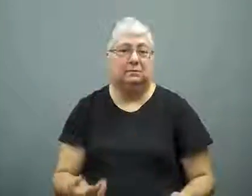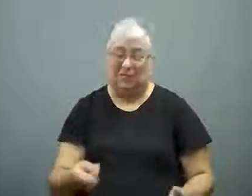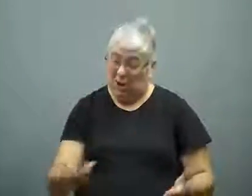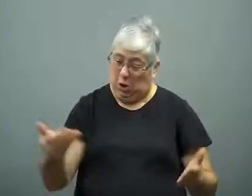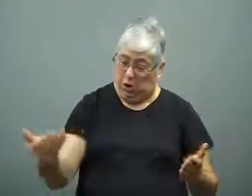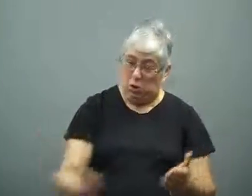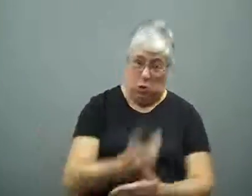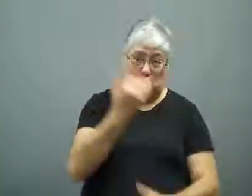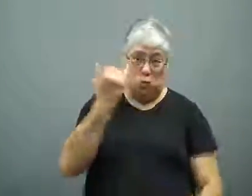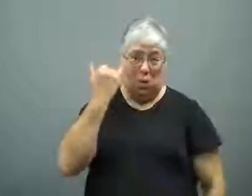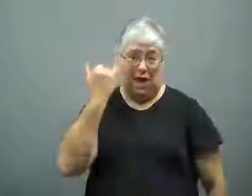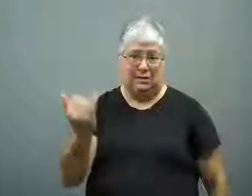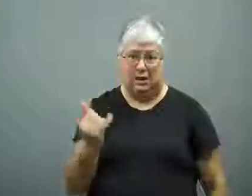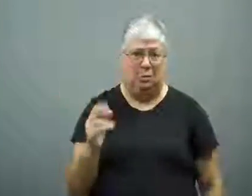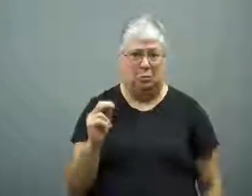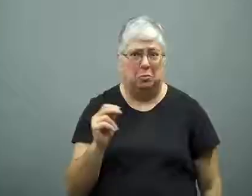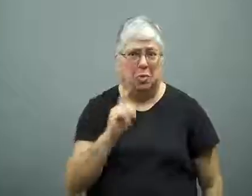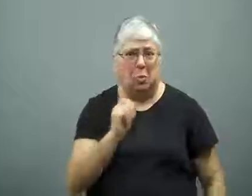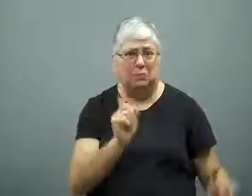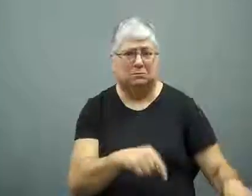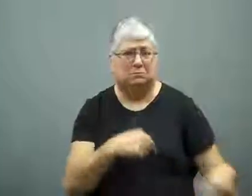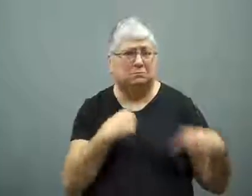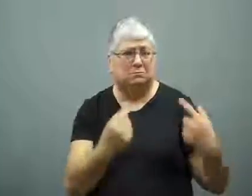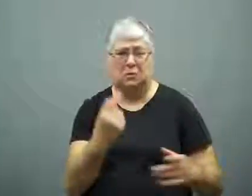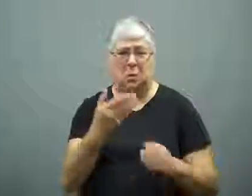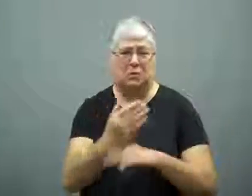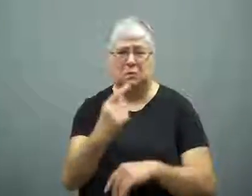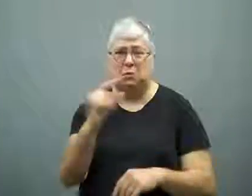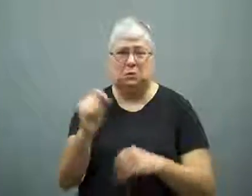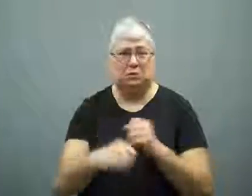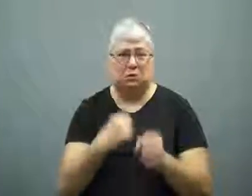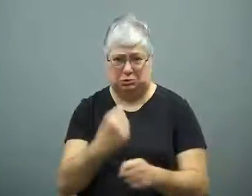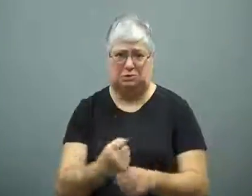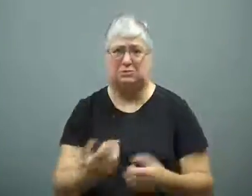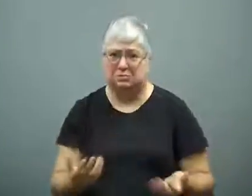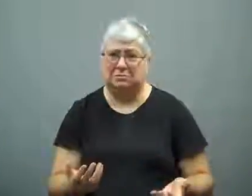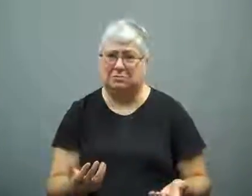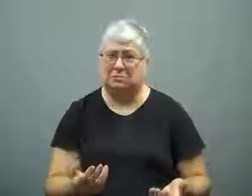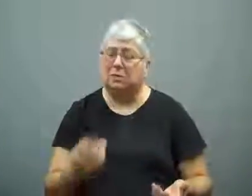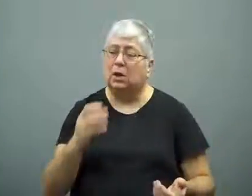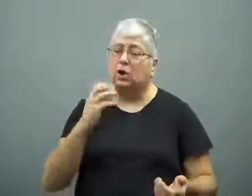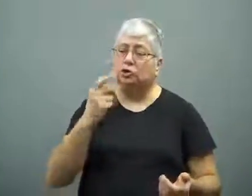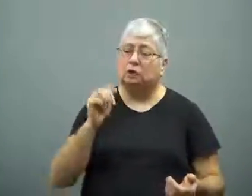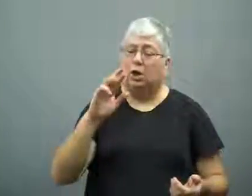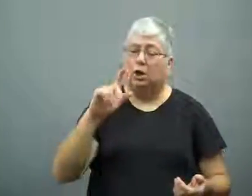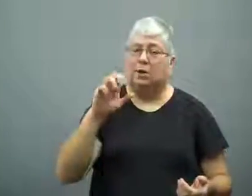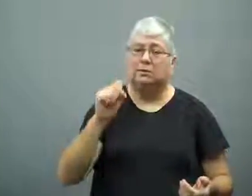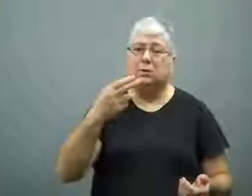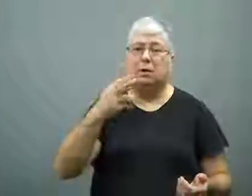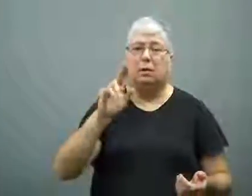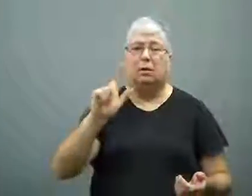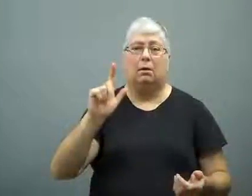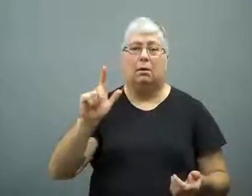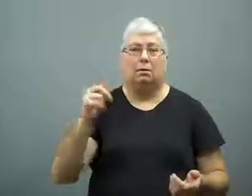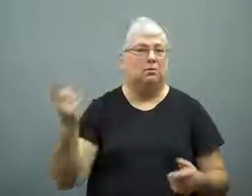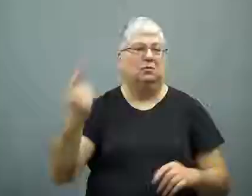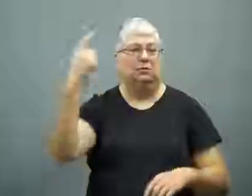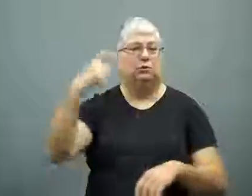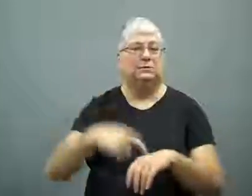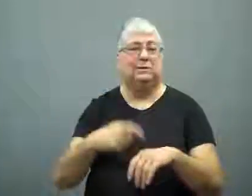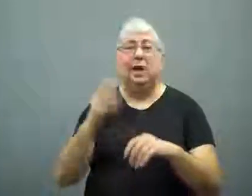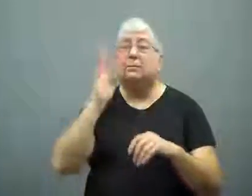This technology is not new, it's been around over 20 years.